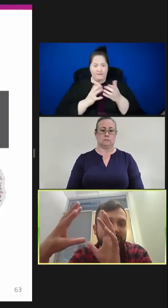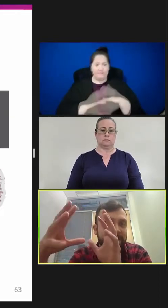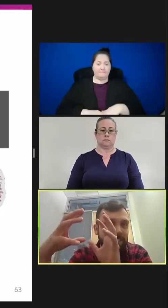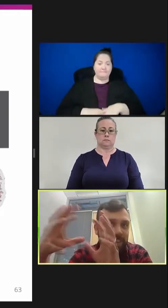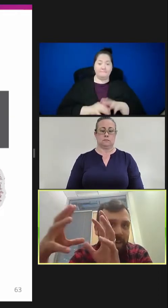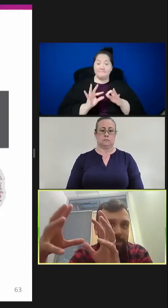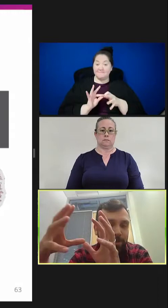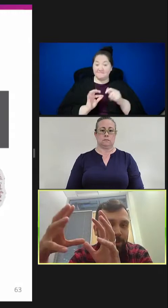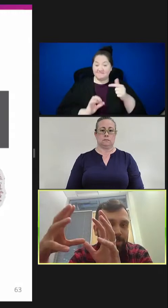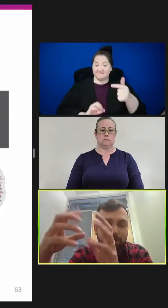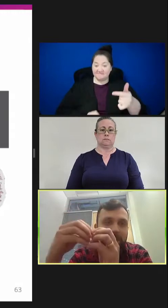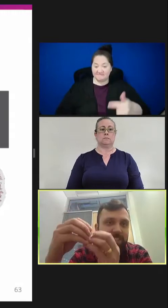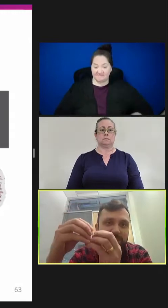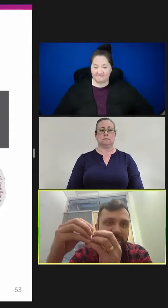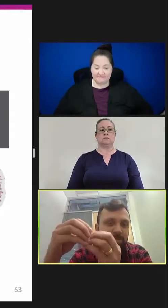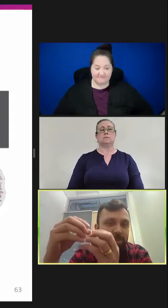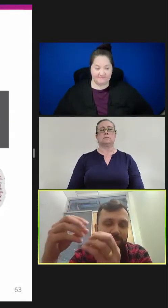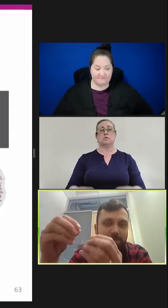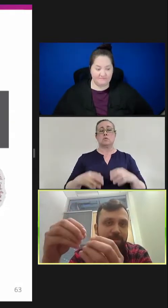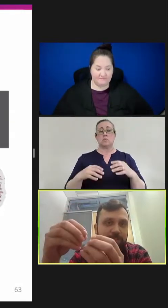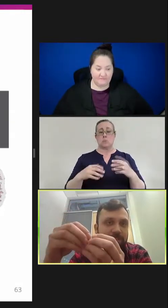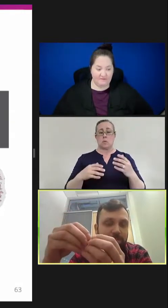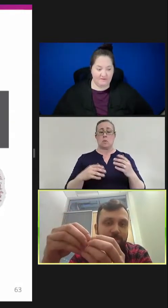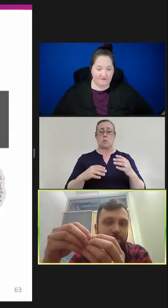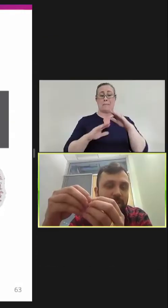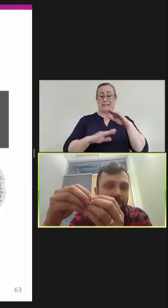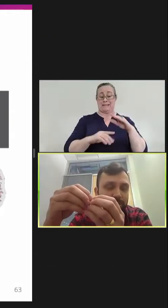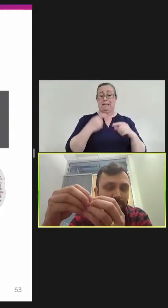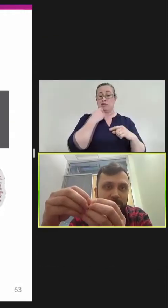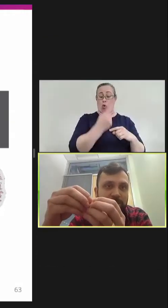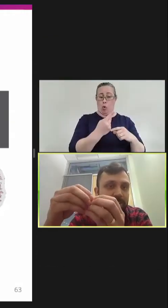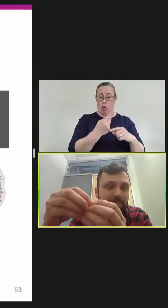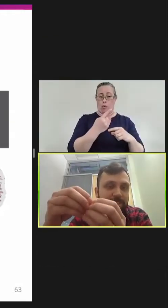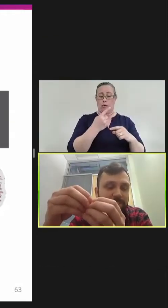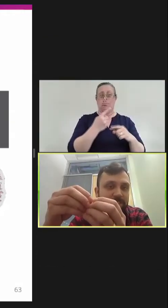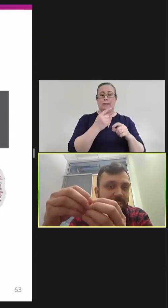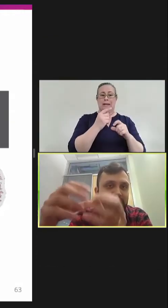has 60 copies of a protein. So basically we told diffusion to diffuse something that looks like